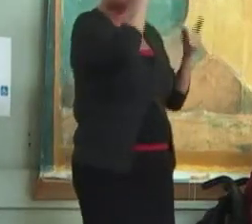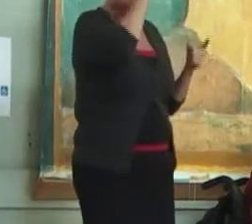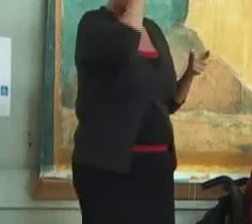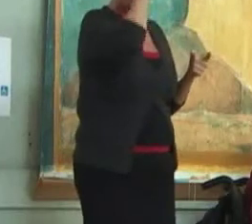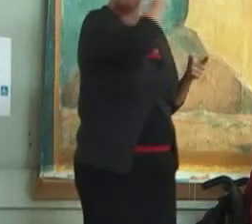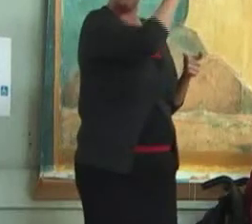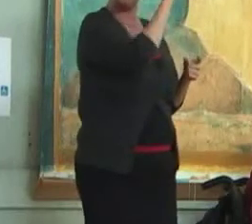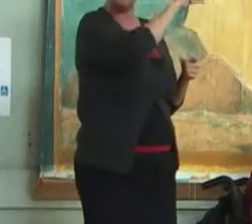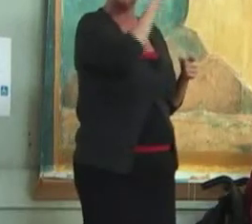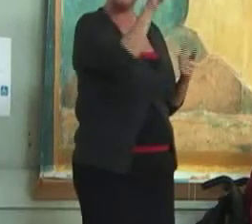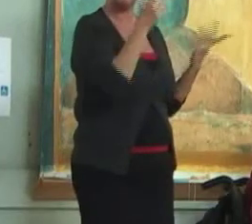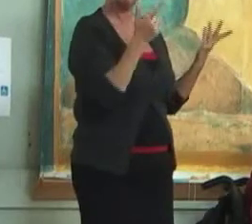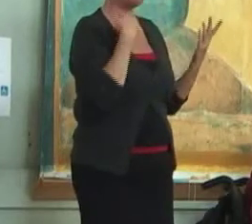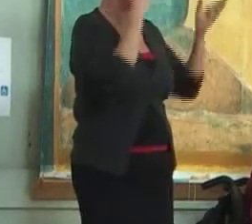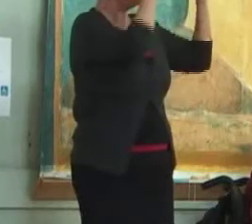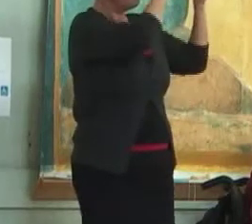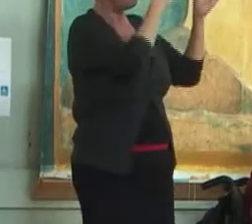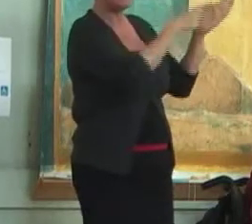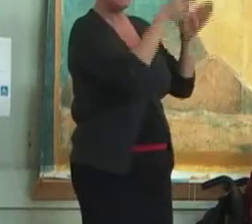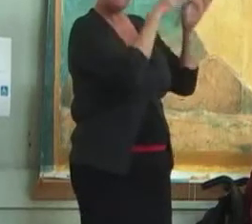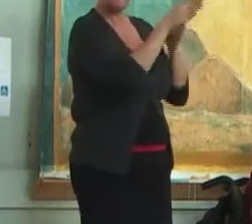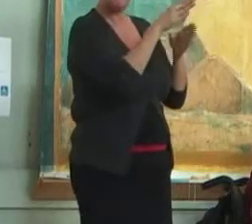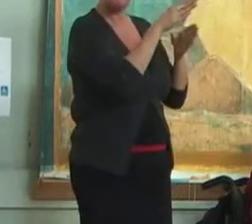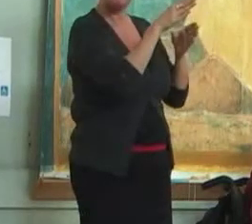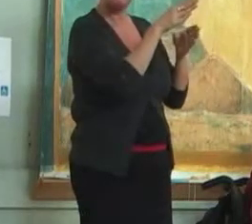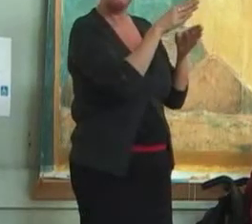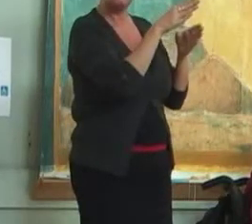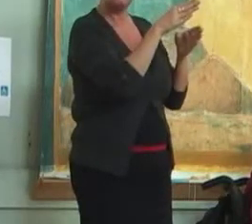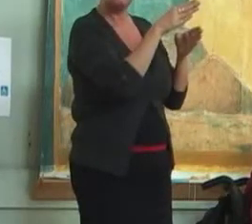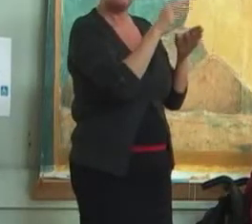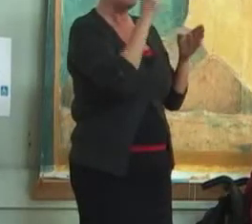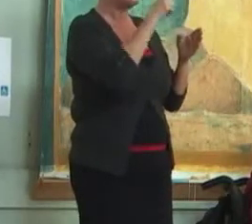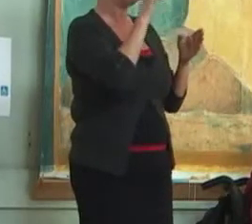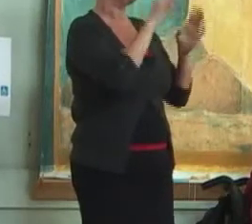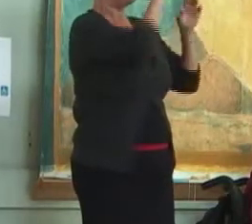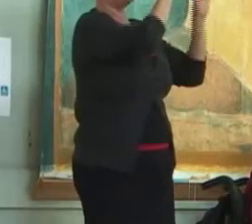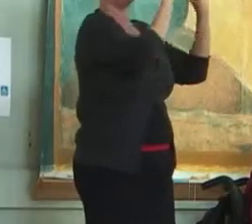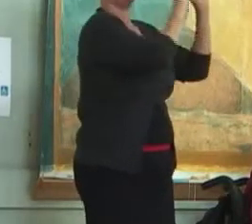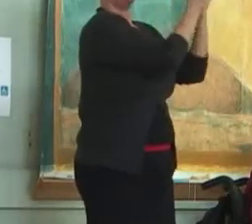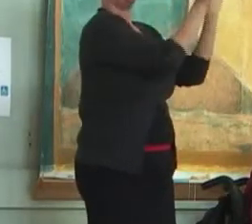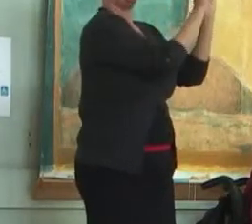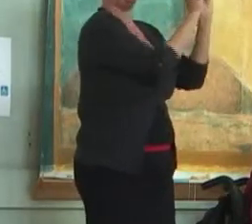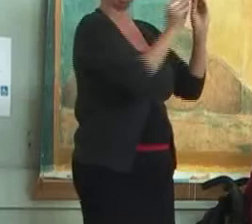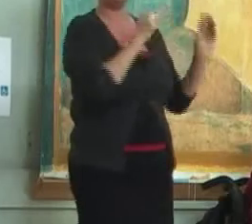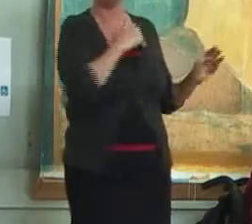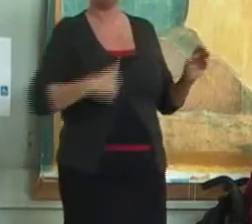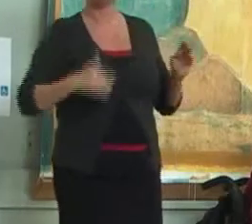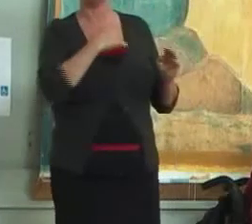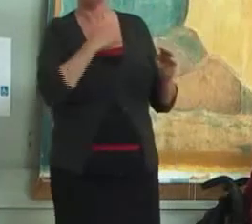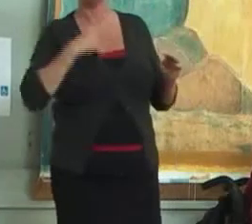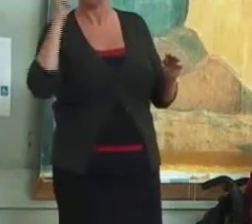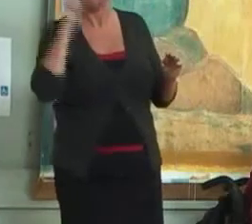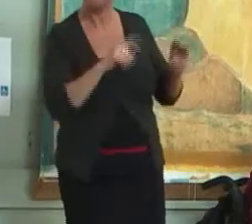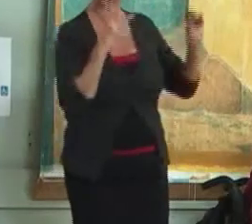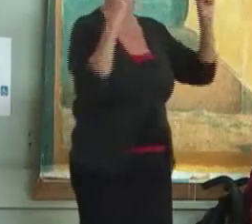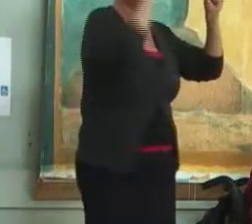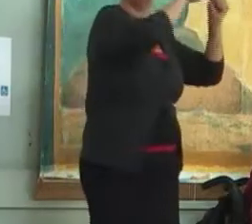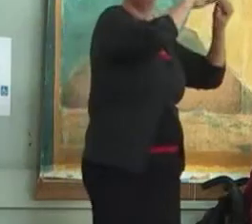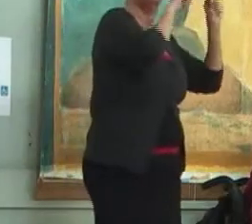for people in need, the mayor of Toronto has to be there. You know, uh, you can also say, "It's a Federal or Provincial responsibility,